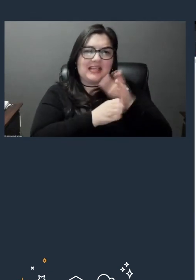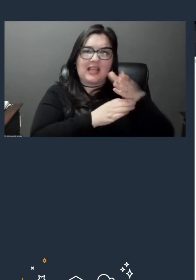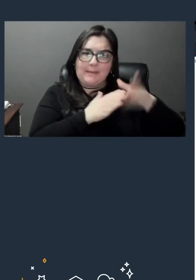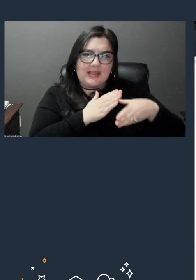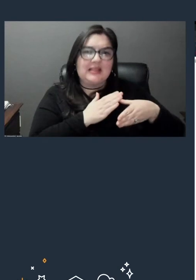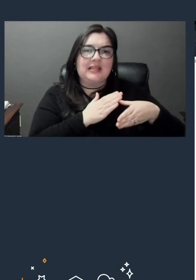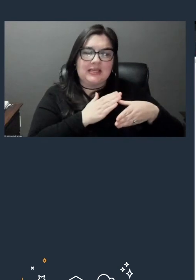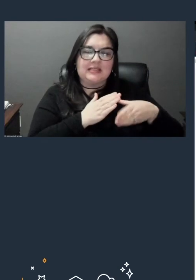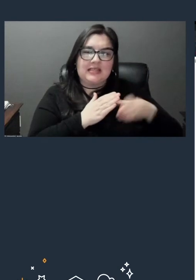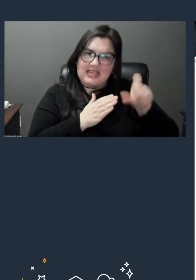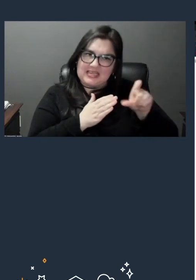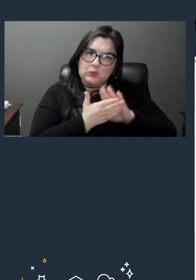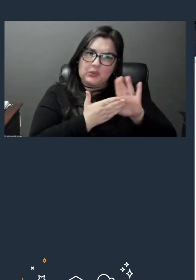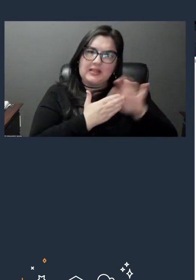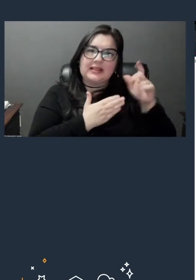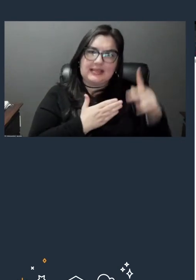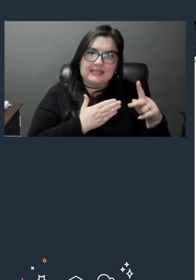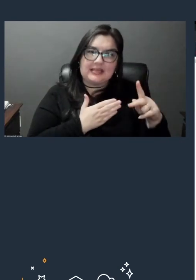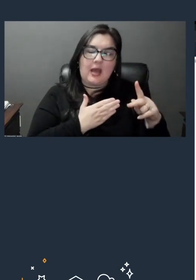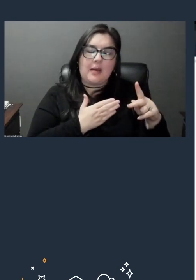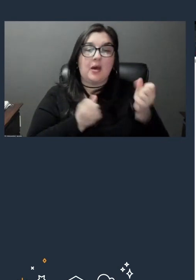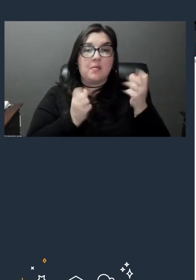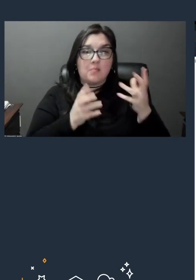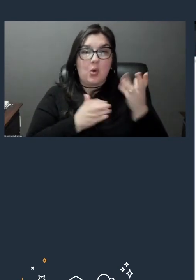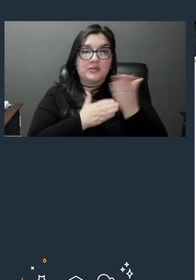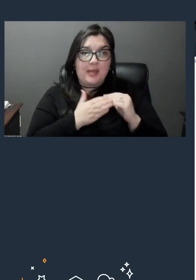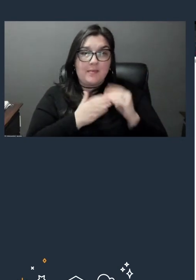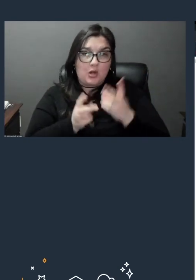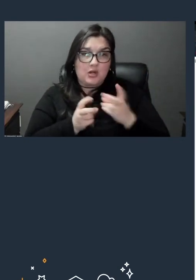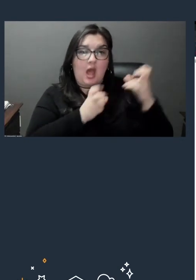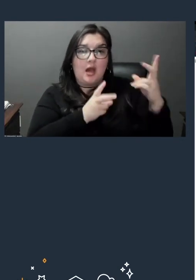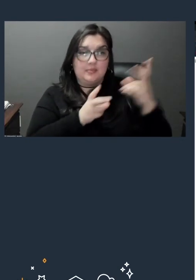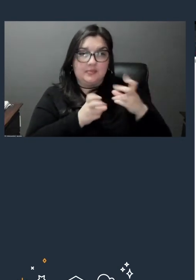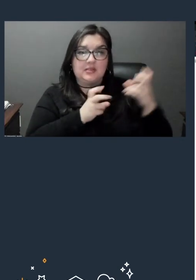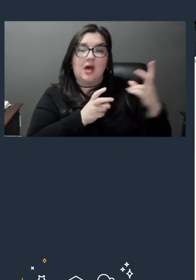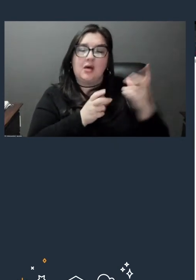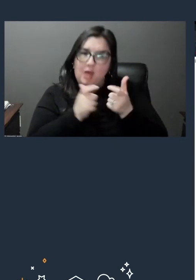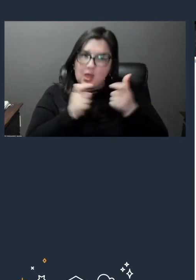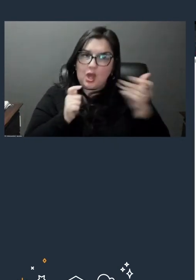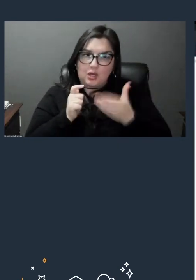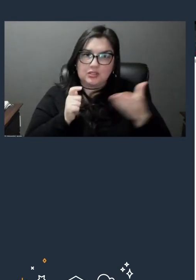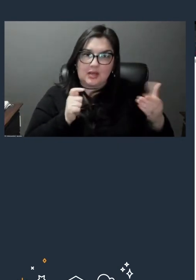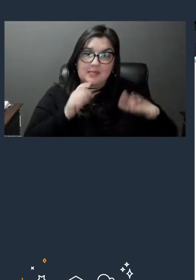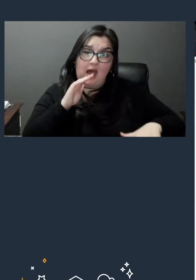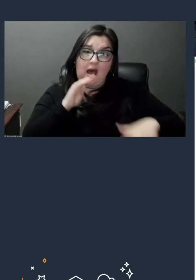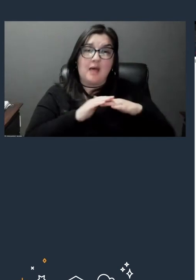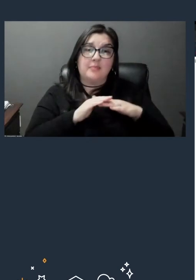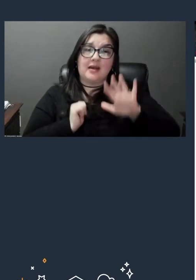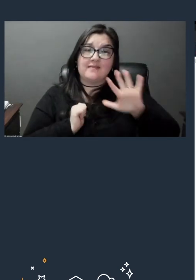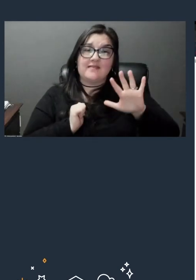The multi-part upload feature enables you to upload very large objects, up to five terabyte, as a set of parts to improve throughput